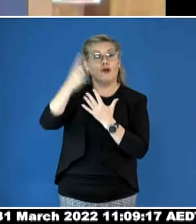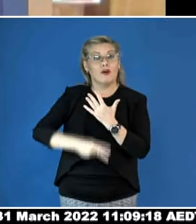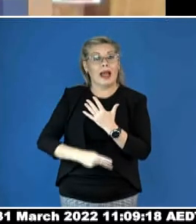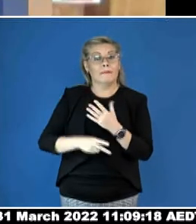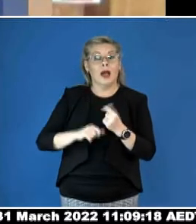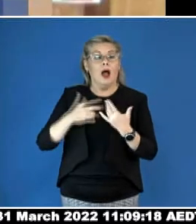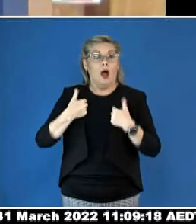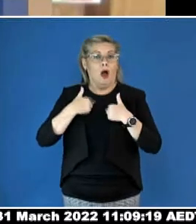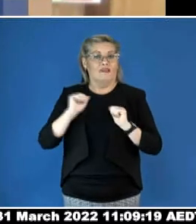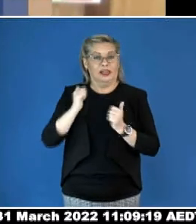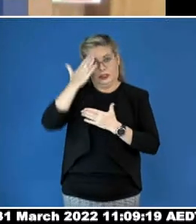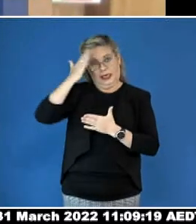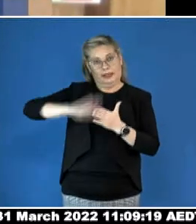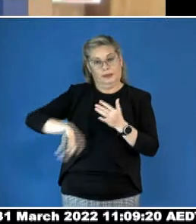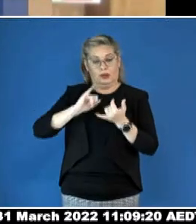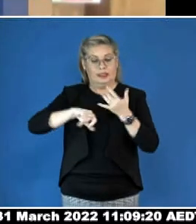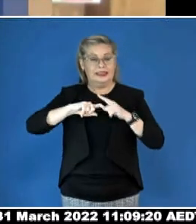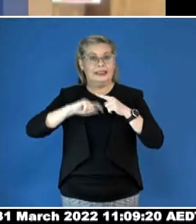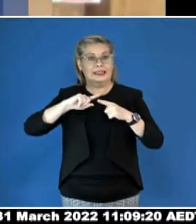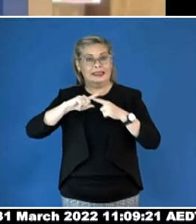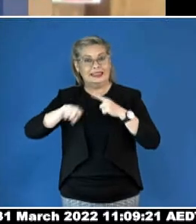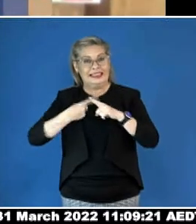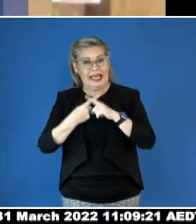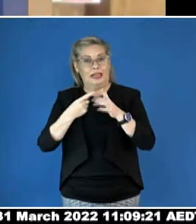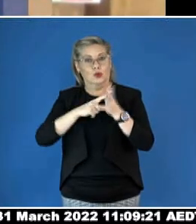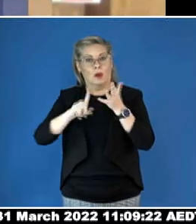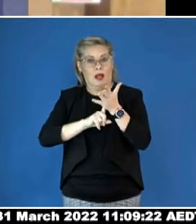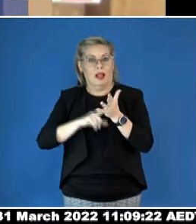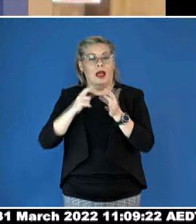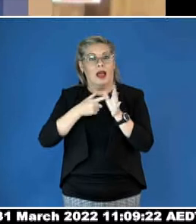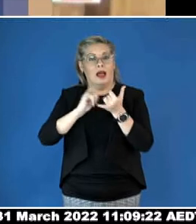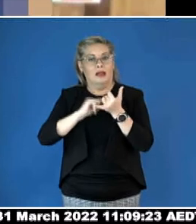The perpetrator was another client of this service who was new to the area.